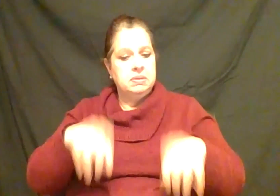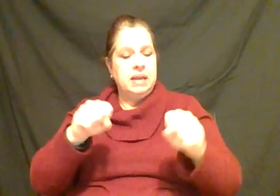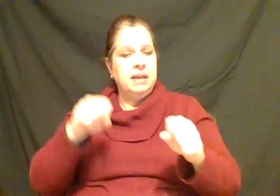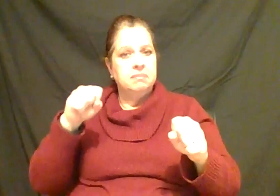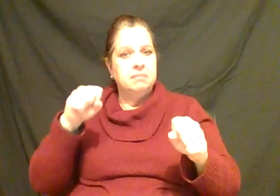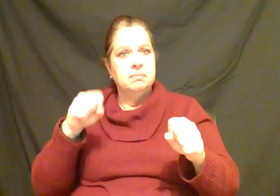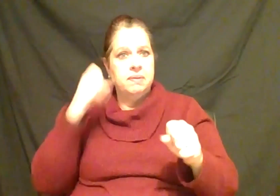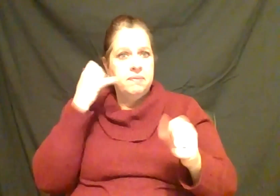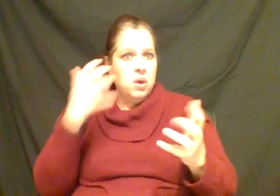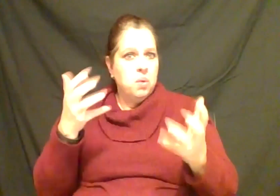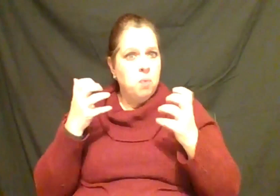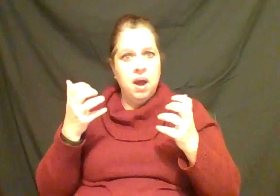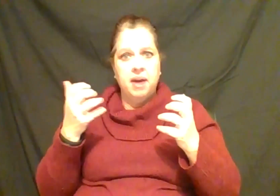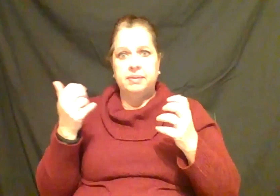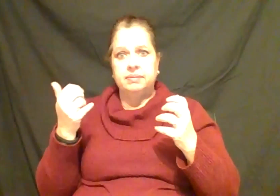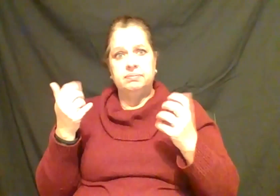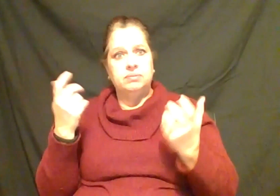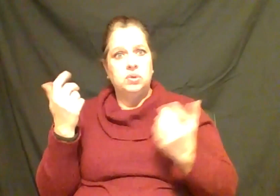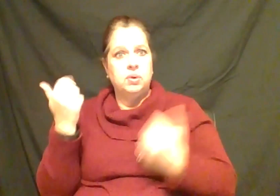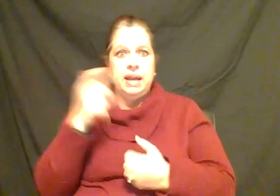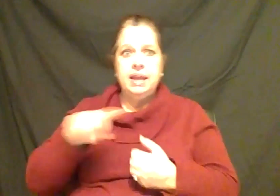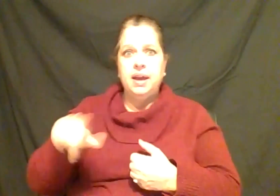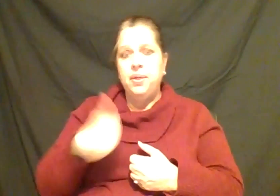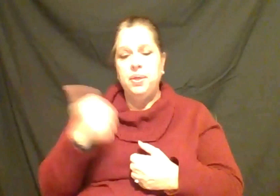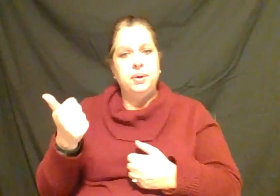shared and for any others that you know those extenuating circumstances that come up